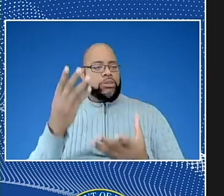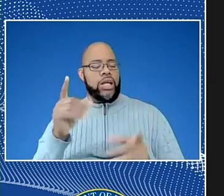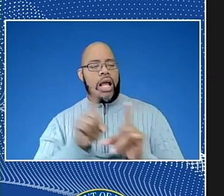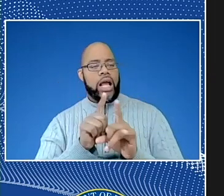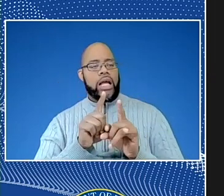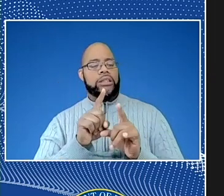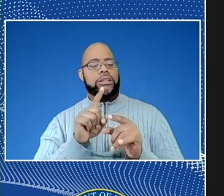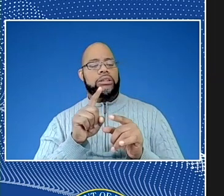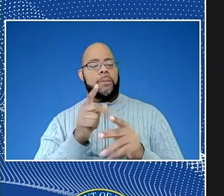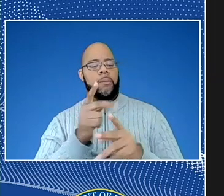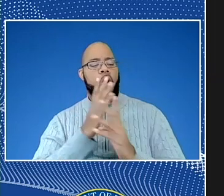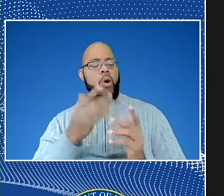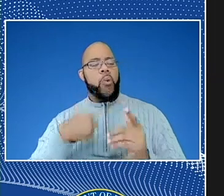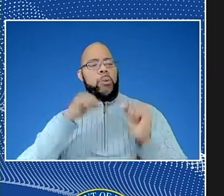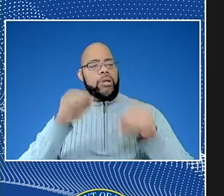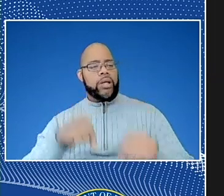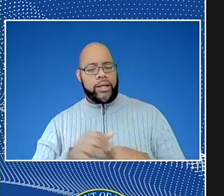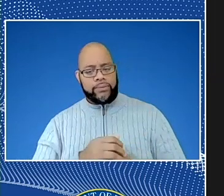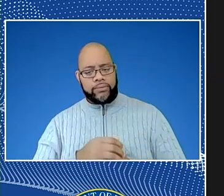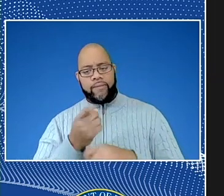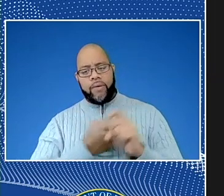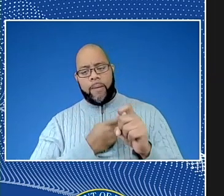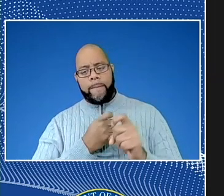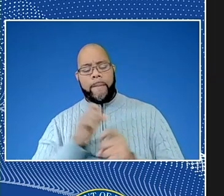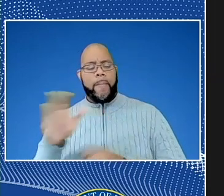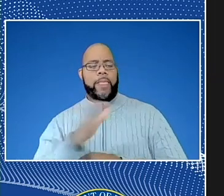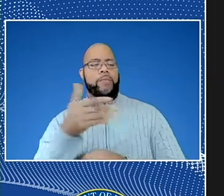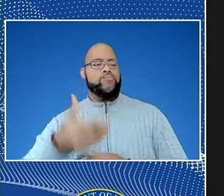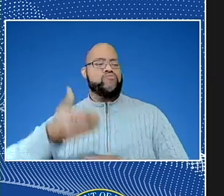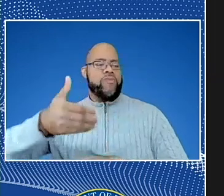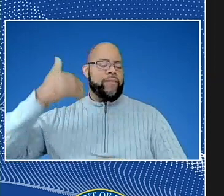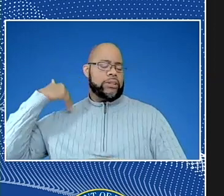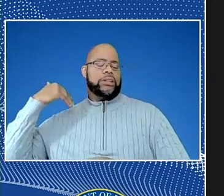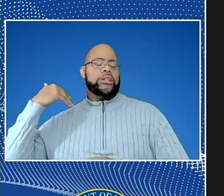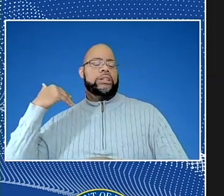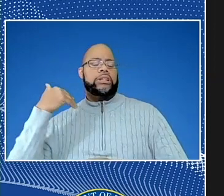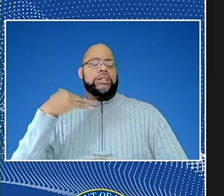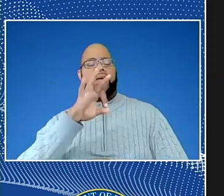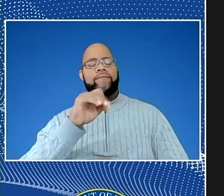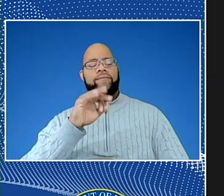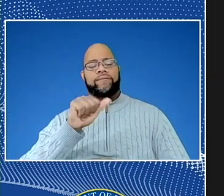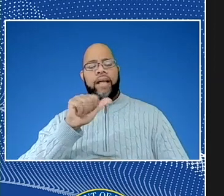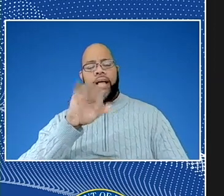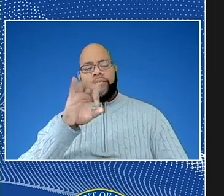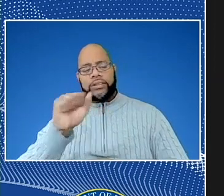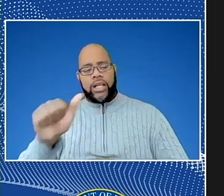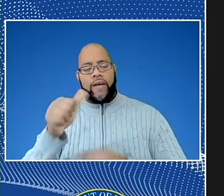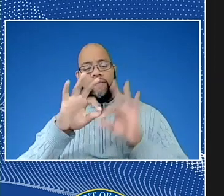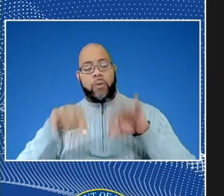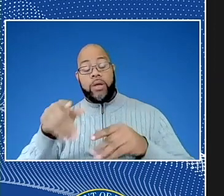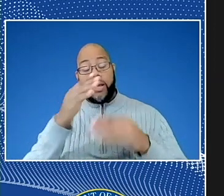as we can from their previous FAFSA forms that they've completed. Where they Pell Grant recipients?